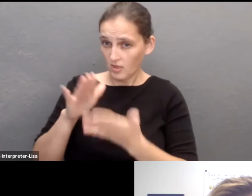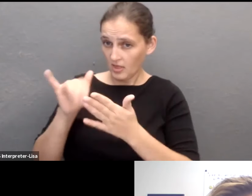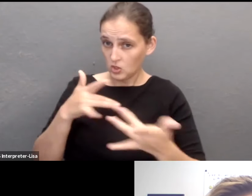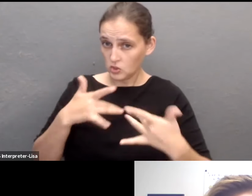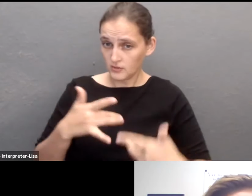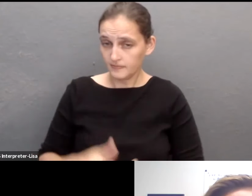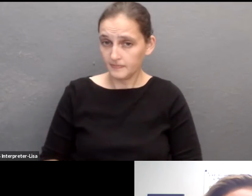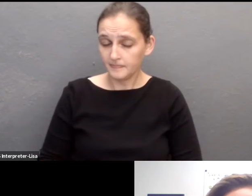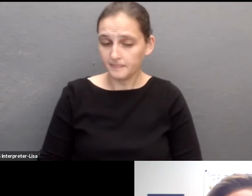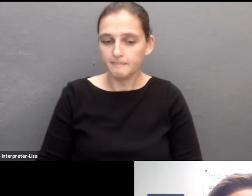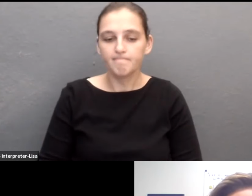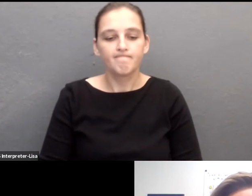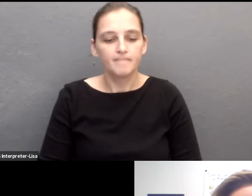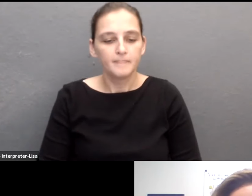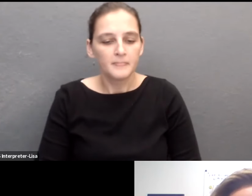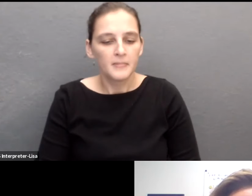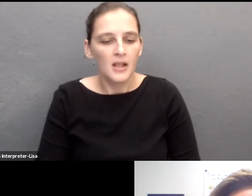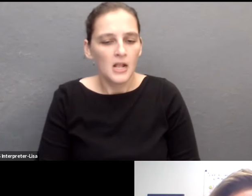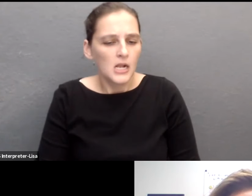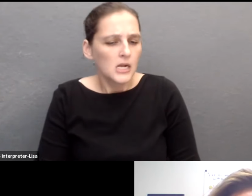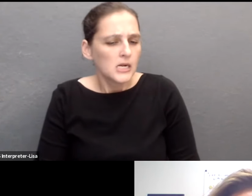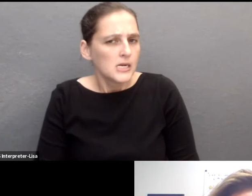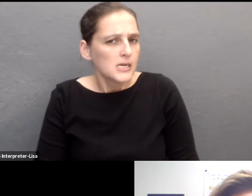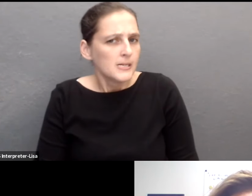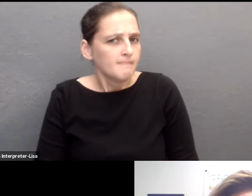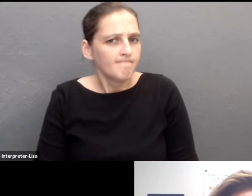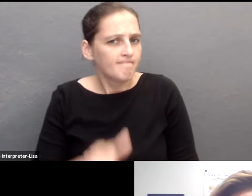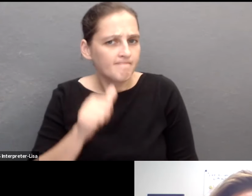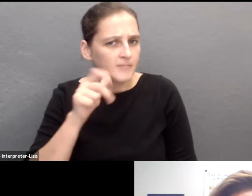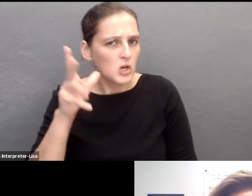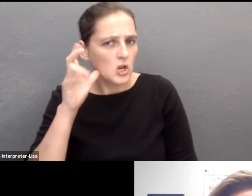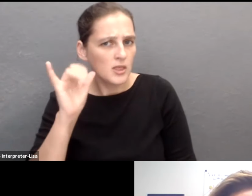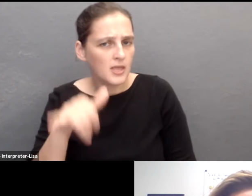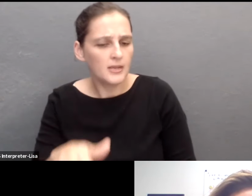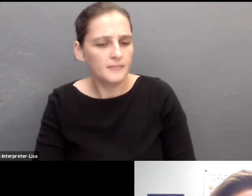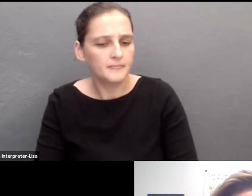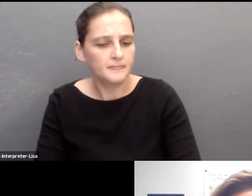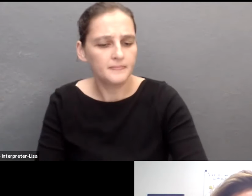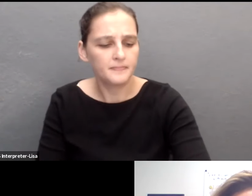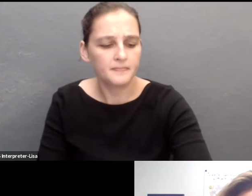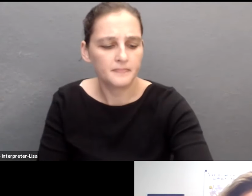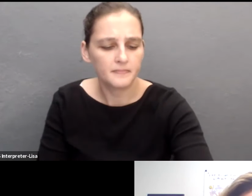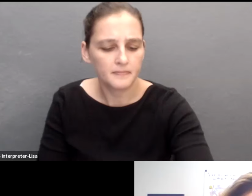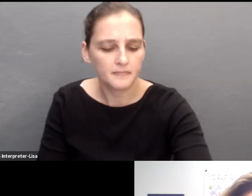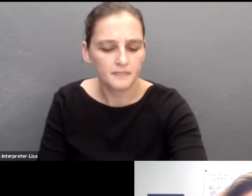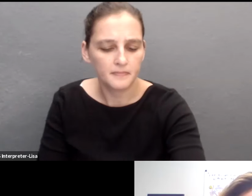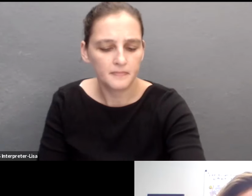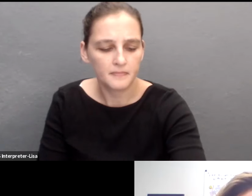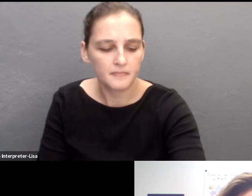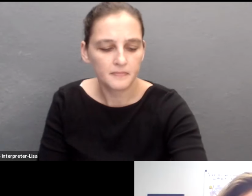Dr. Weaver: So I have not heard that, that I mean really the two if you look at